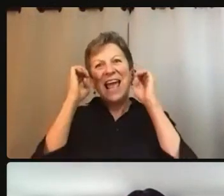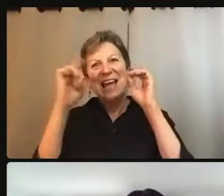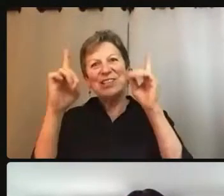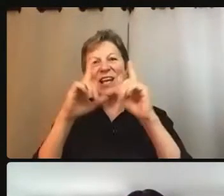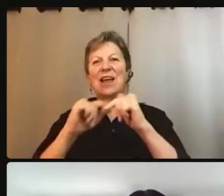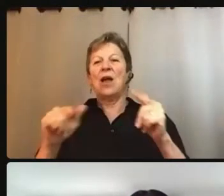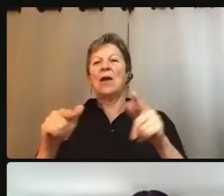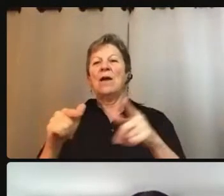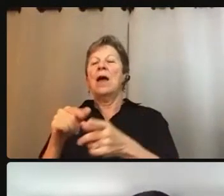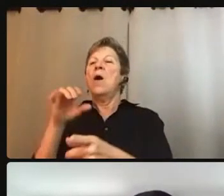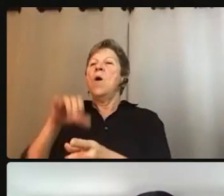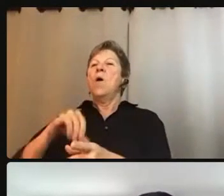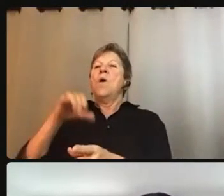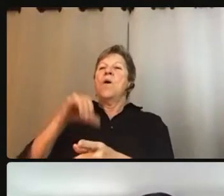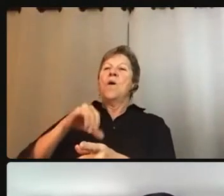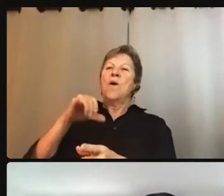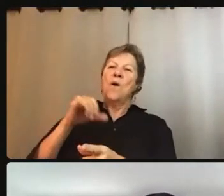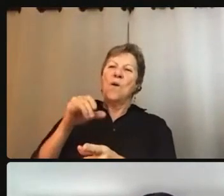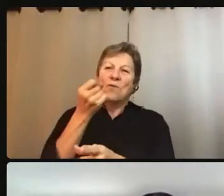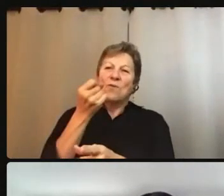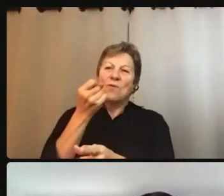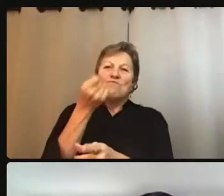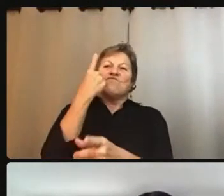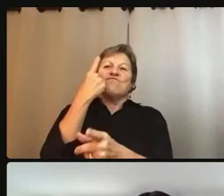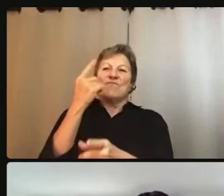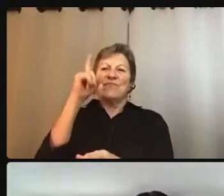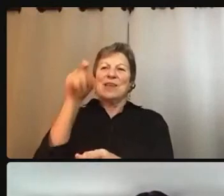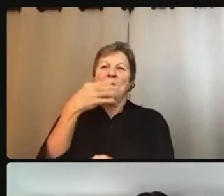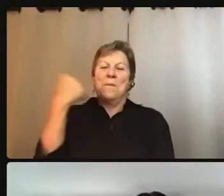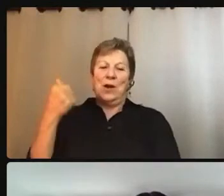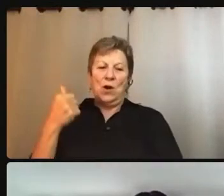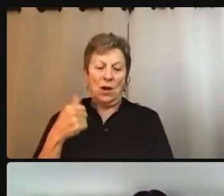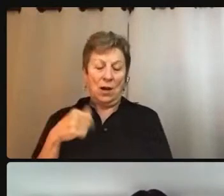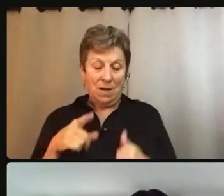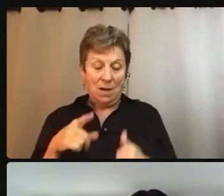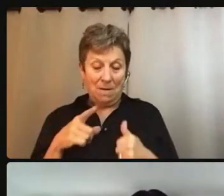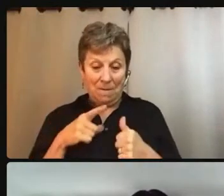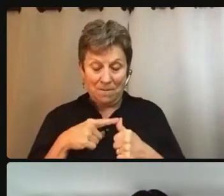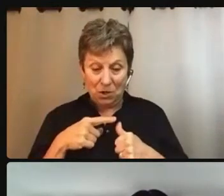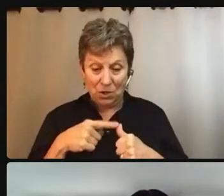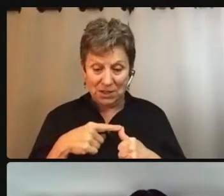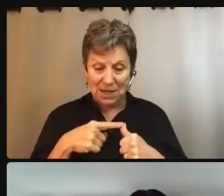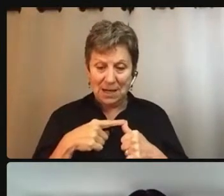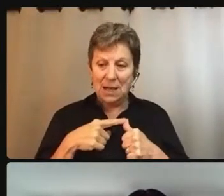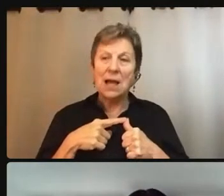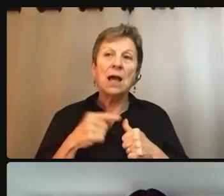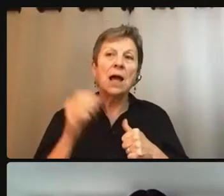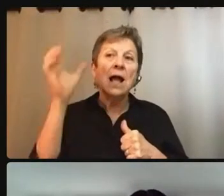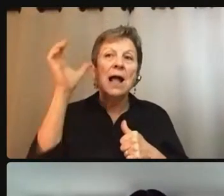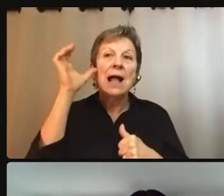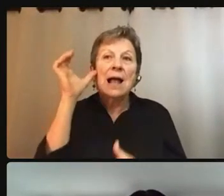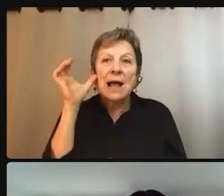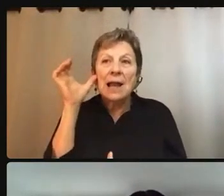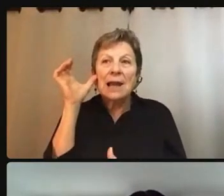KEEP THE FOCUS ON OUR STUDENTS SAFETY, WELL-BEING AND HIGH QUALITY EDUCATION?